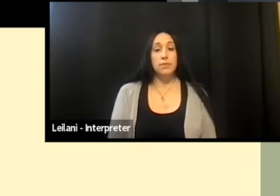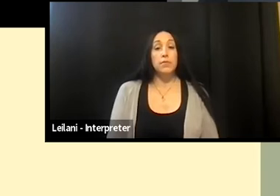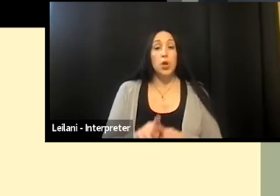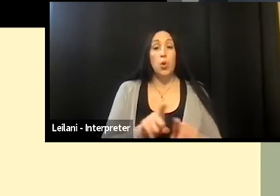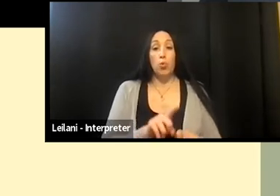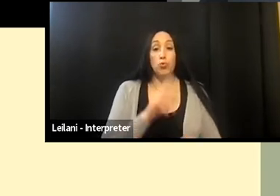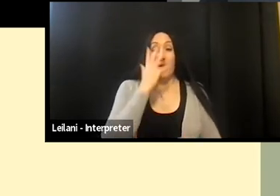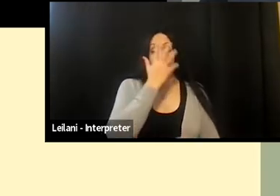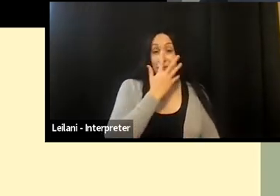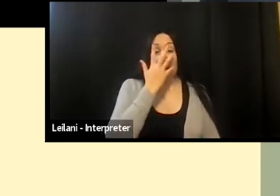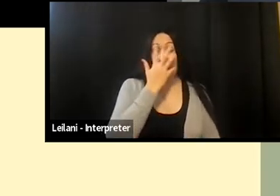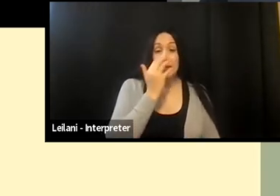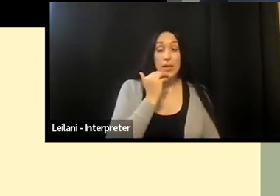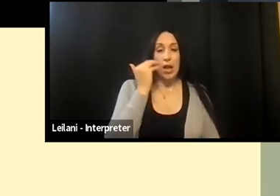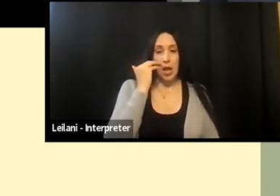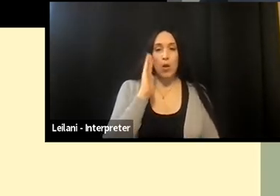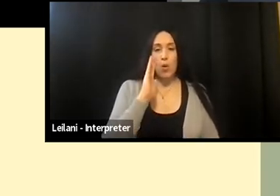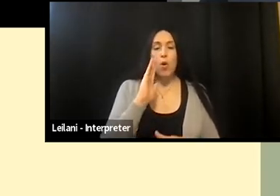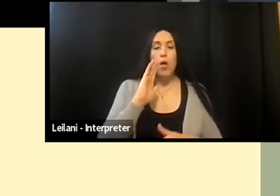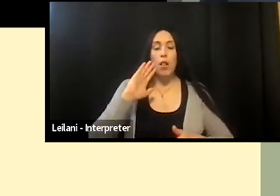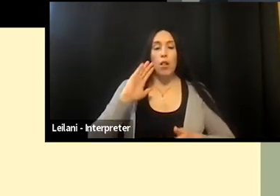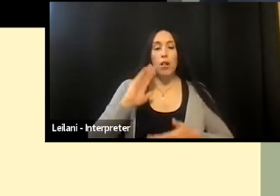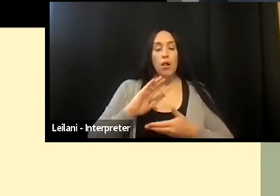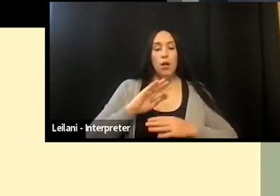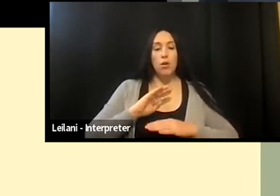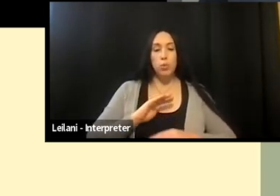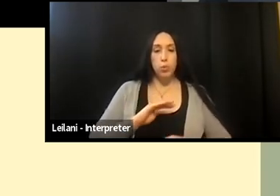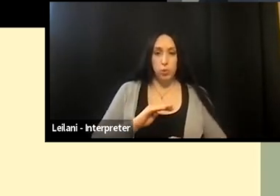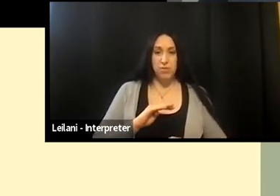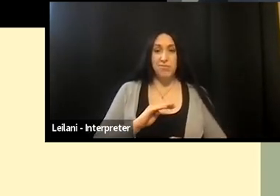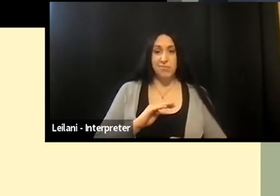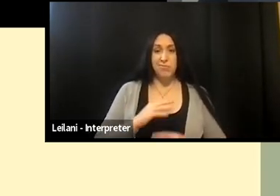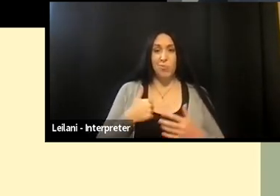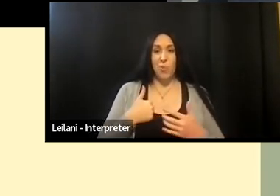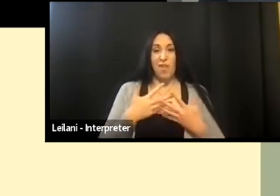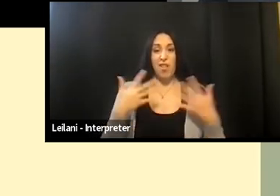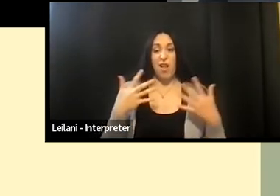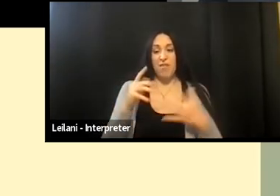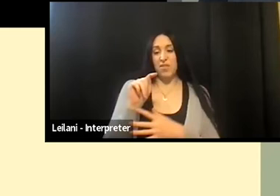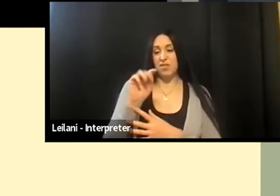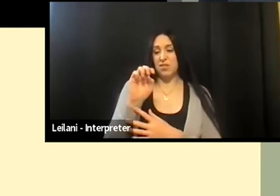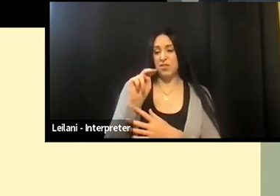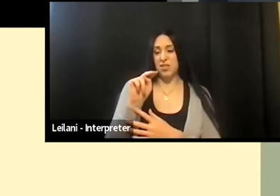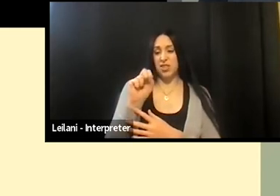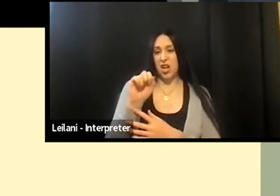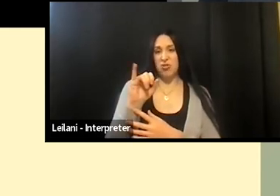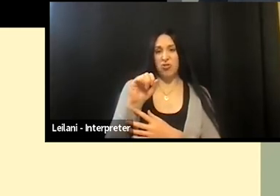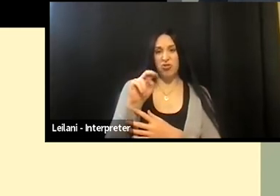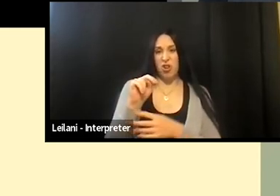because we store a lot when we have to deal with problems and stress.